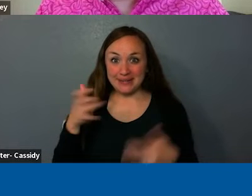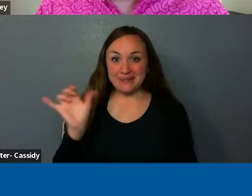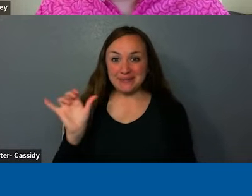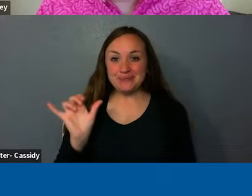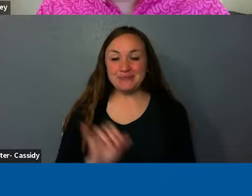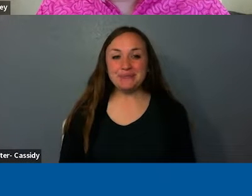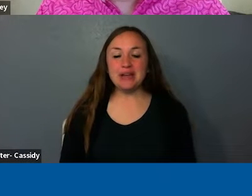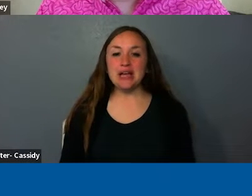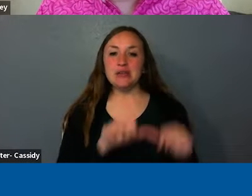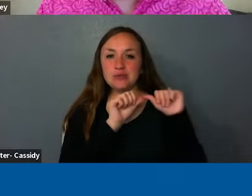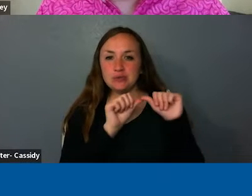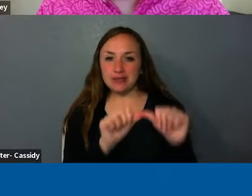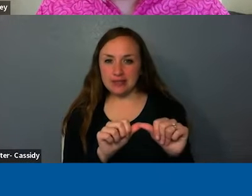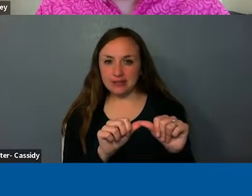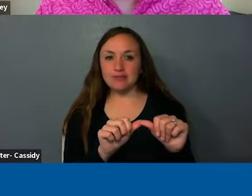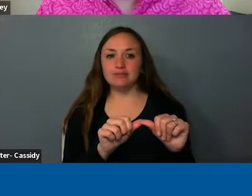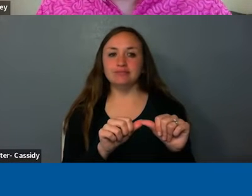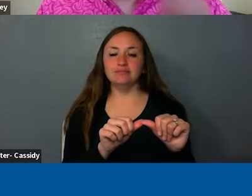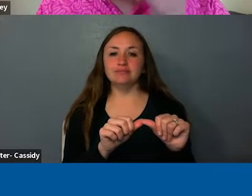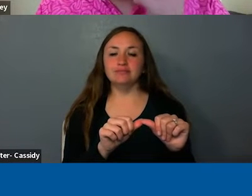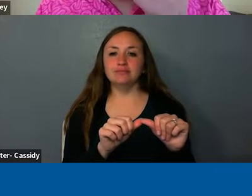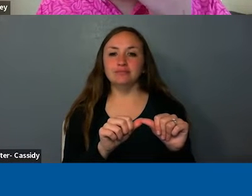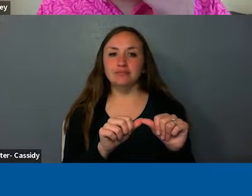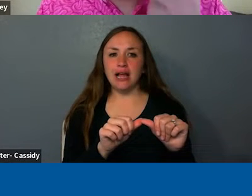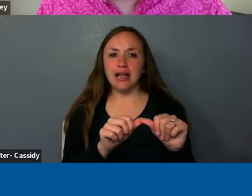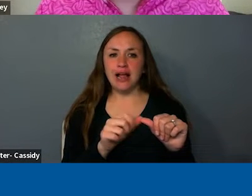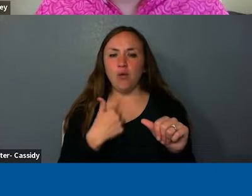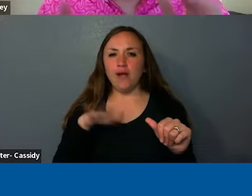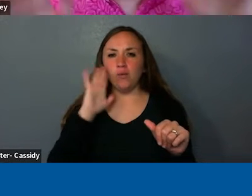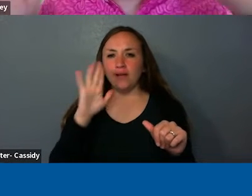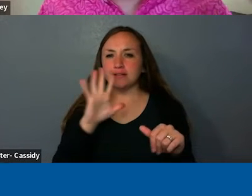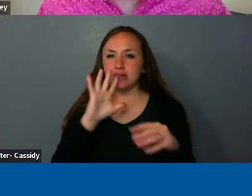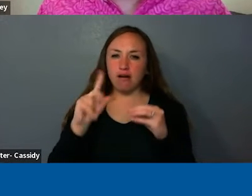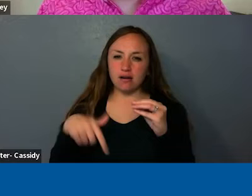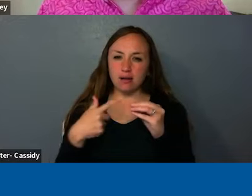To continue onward, you know, let's talk about the ideal here.